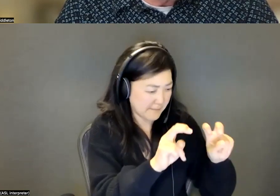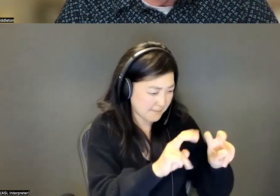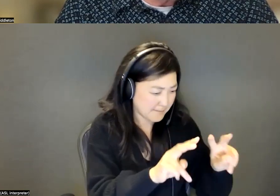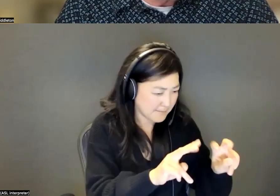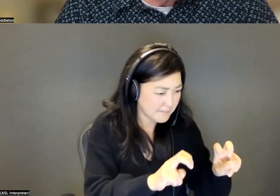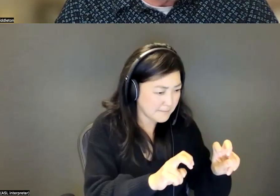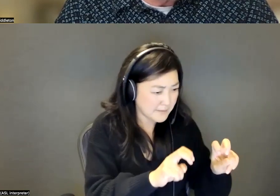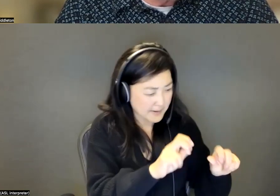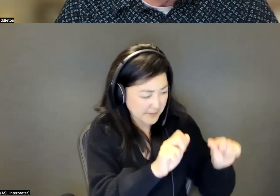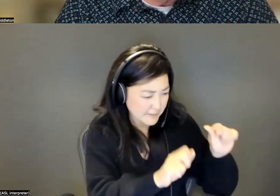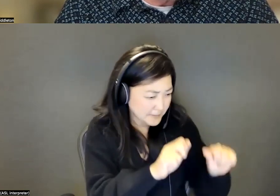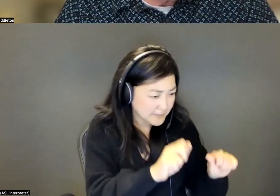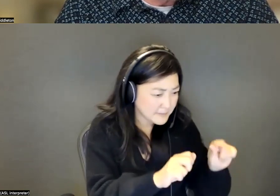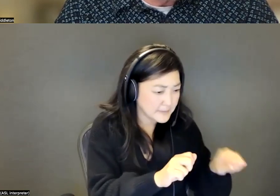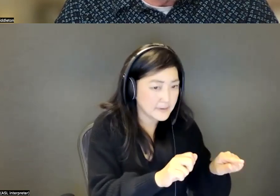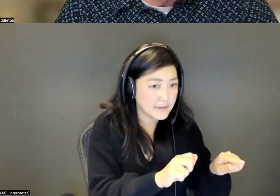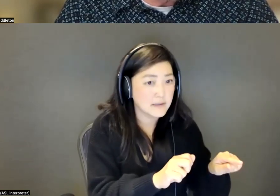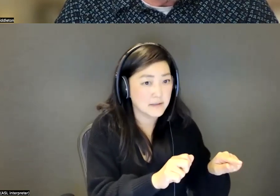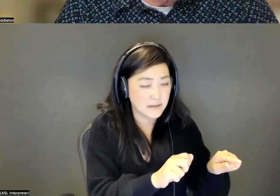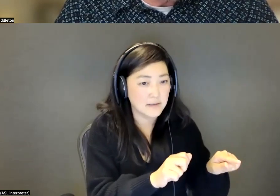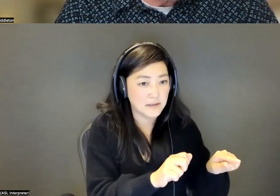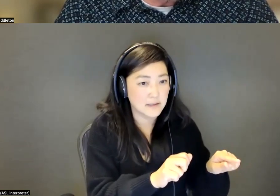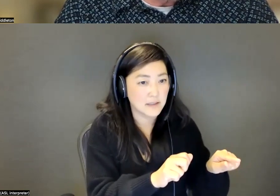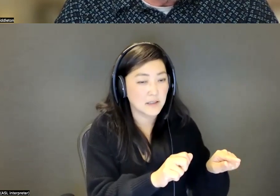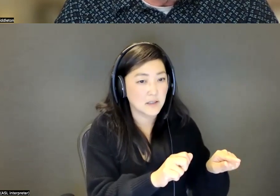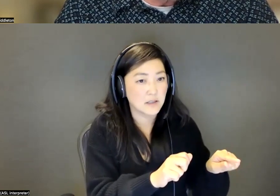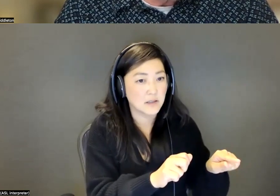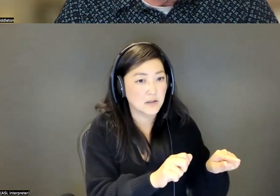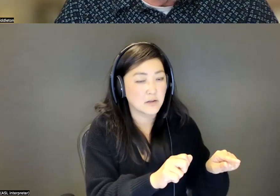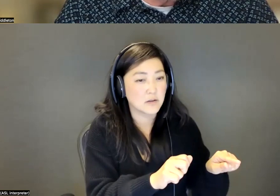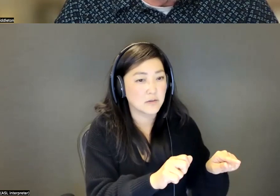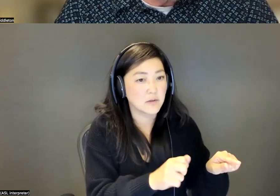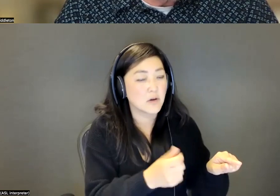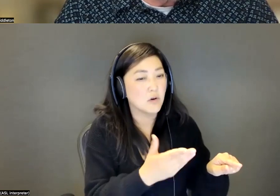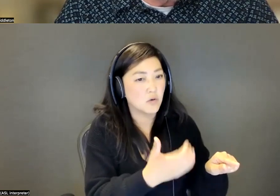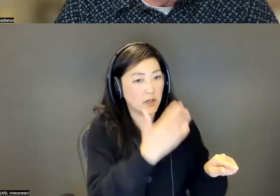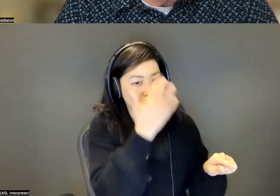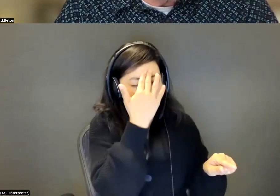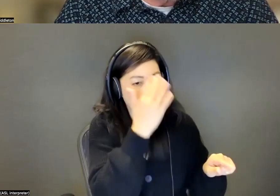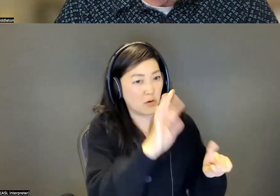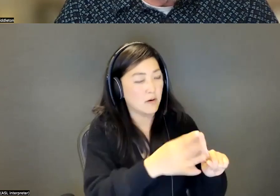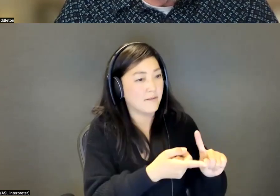we would rather get an availability rather than worry about whether what form of ONIX it's in, for